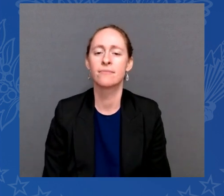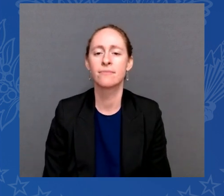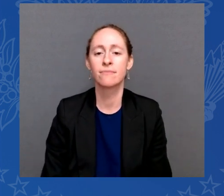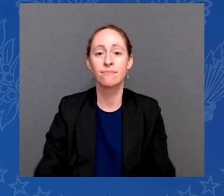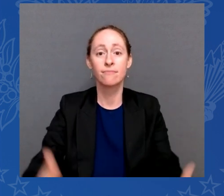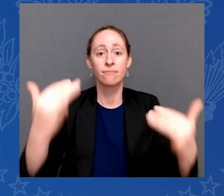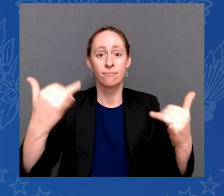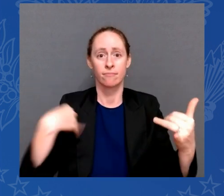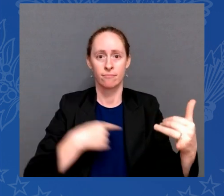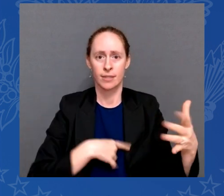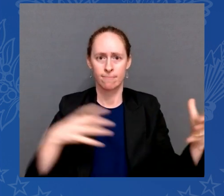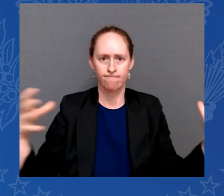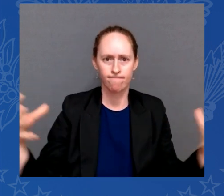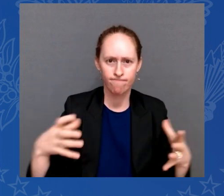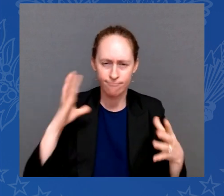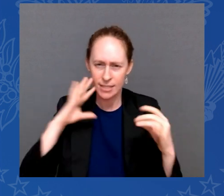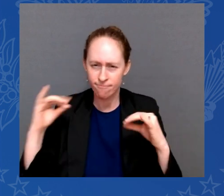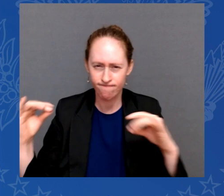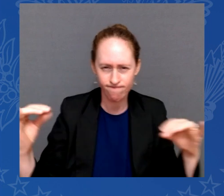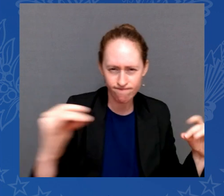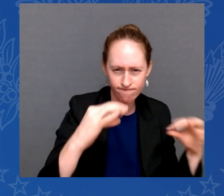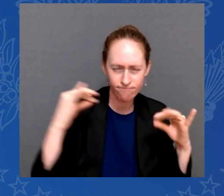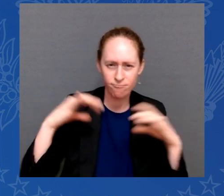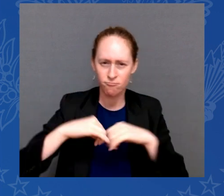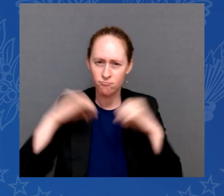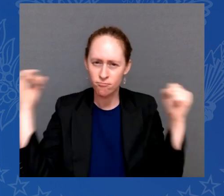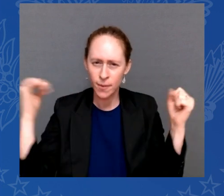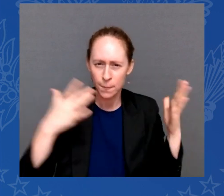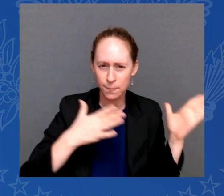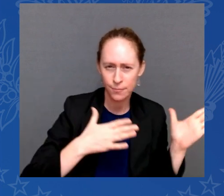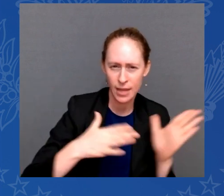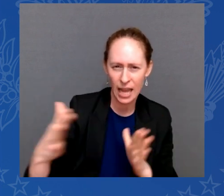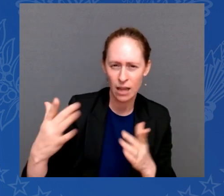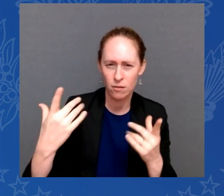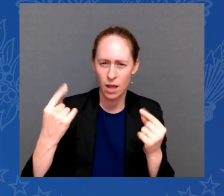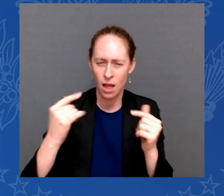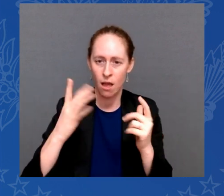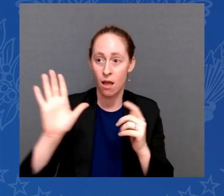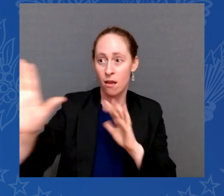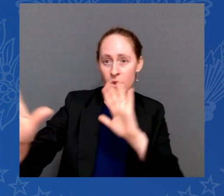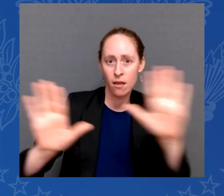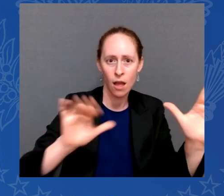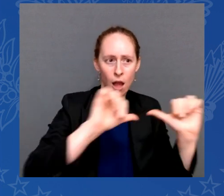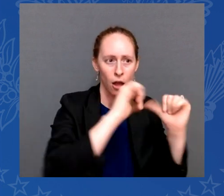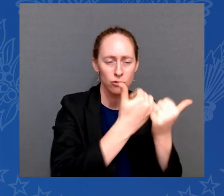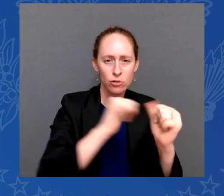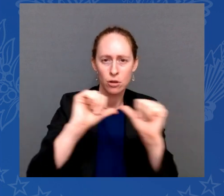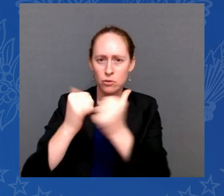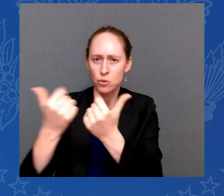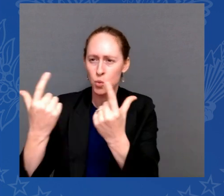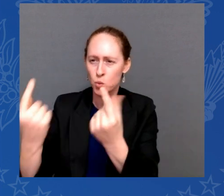about the role of the various agencies and the Cabinet members and their roles of leadership